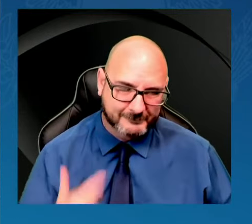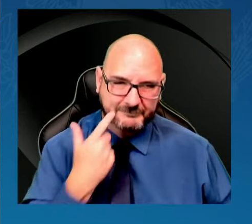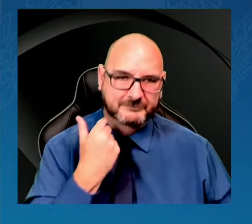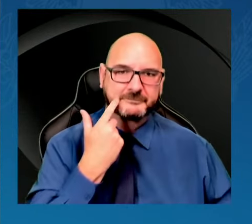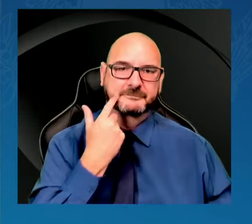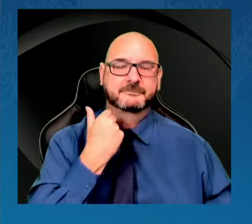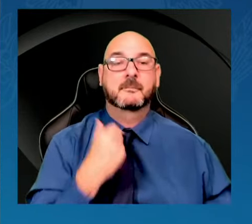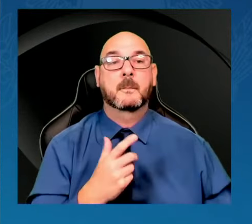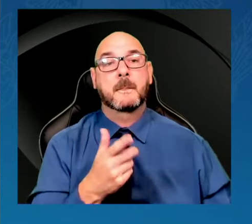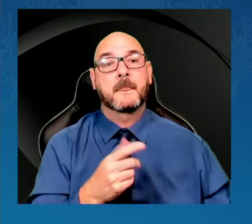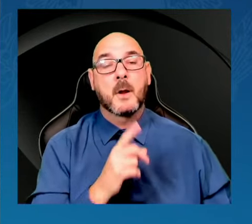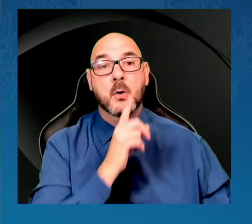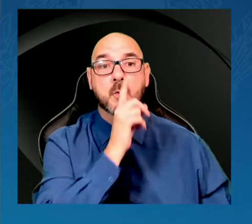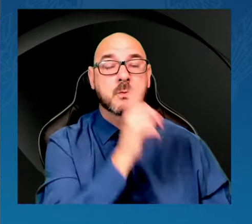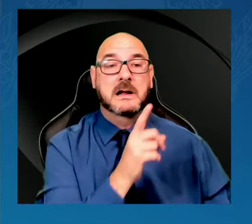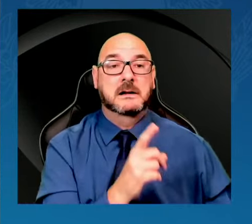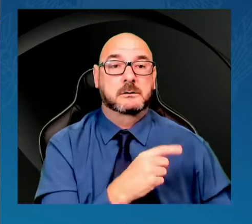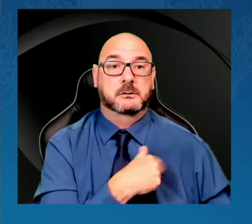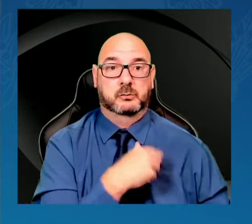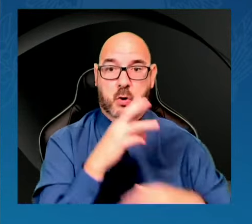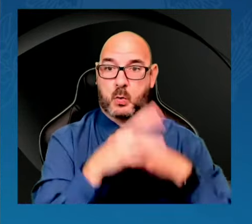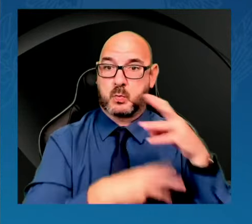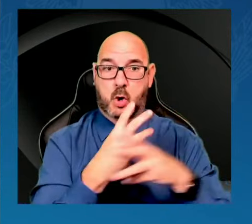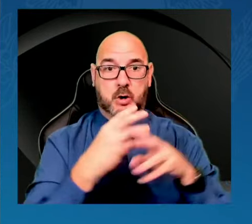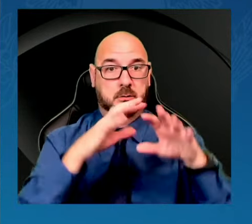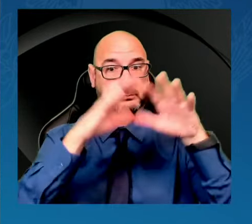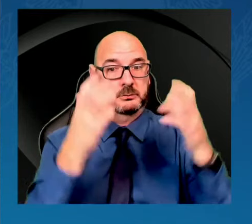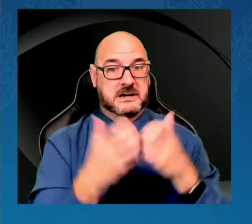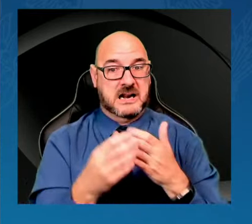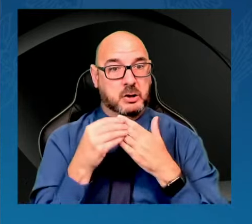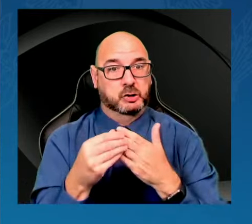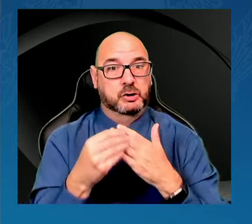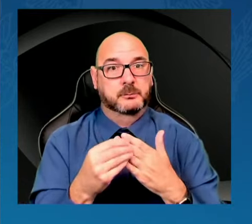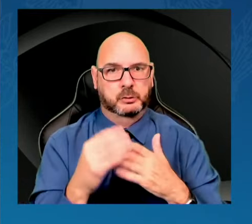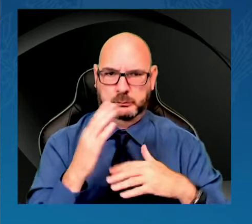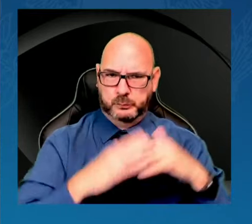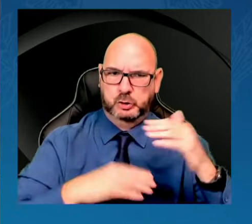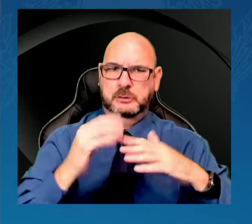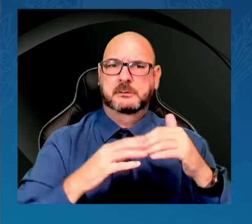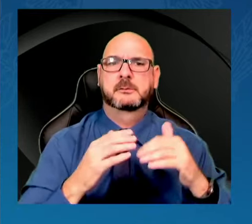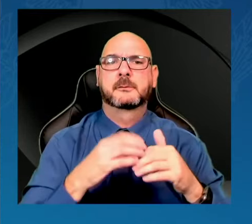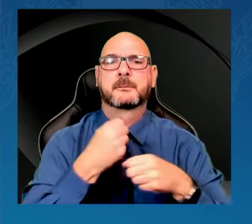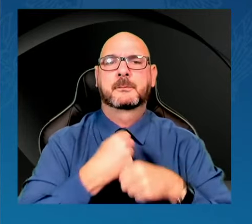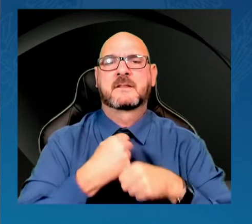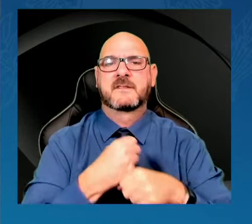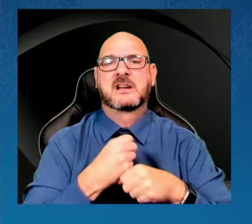the building and manufacturing of electric buses. And -- and so, what is that?